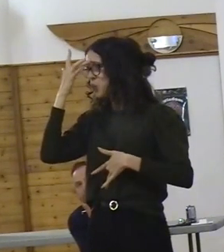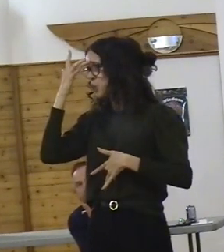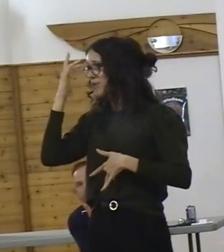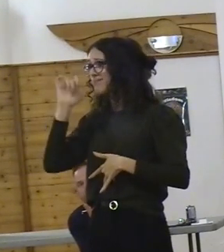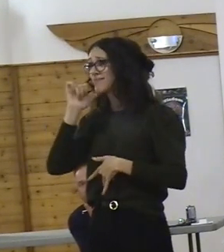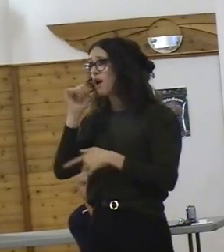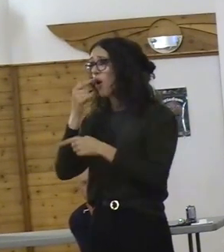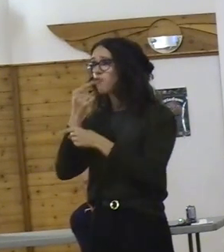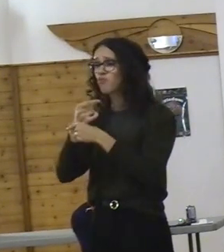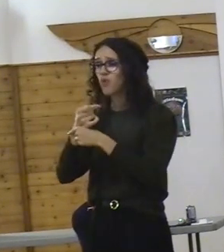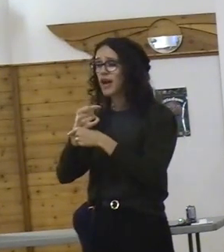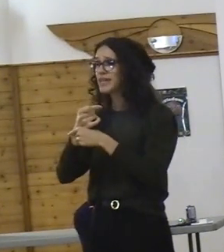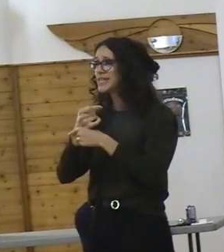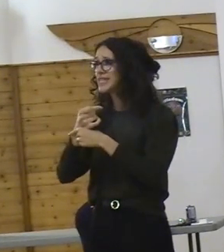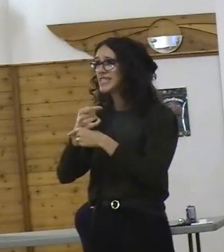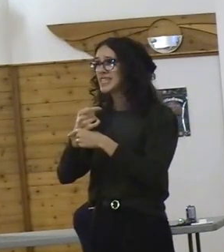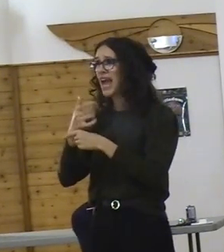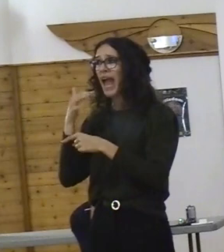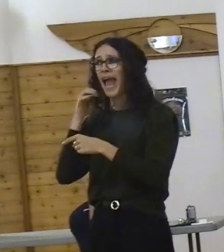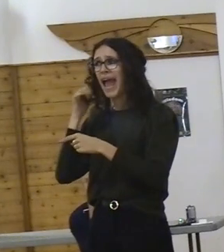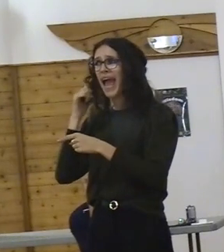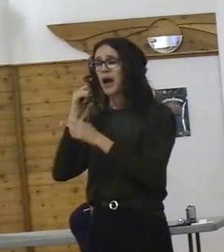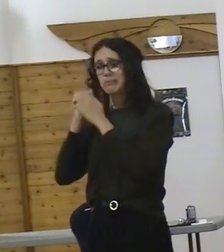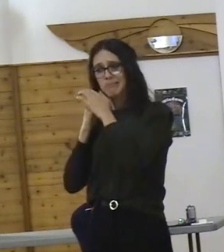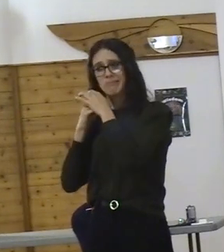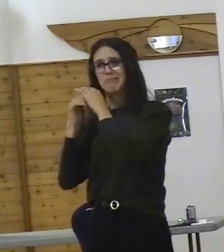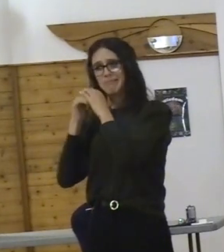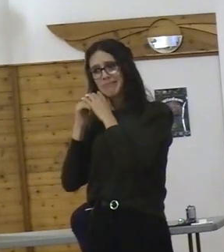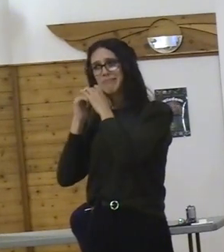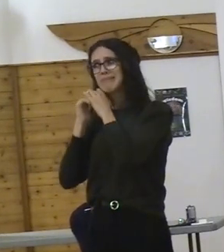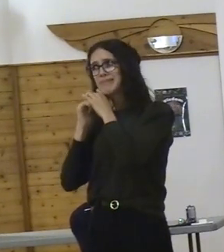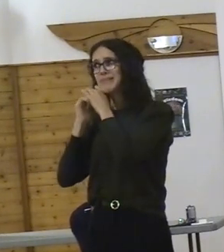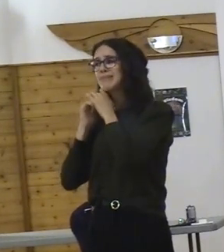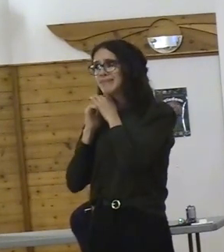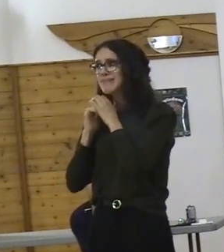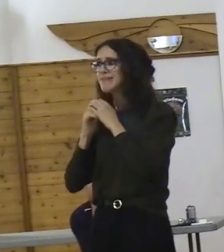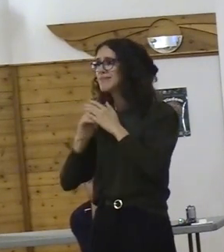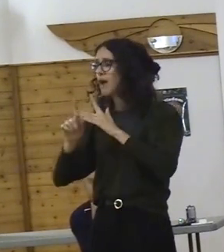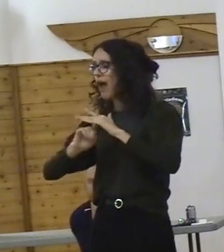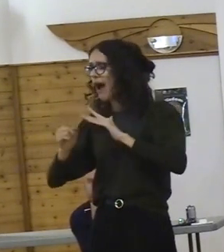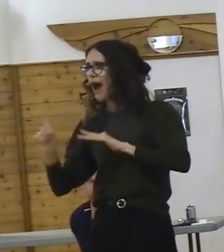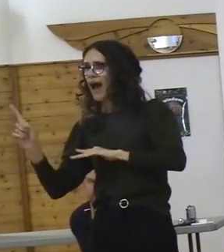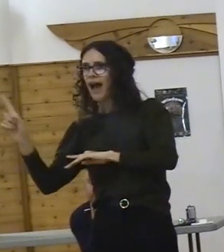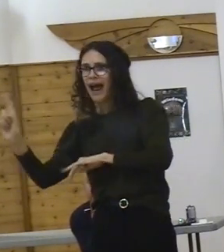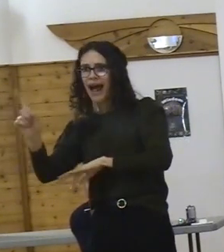He was pulling his own hair and running to the bushes.